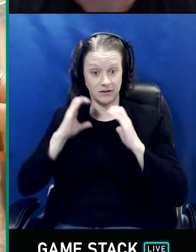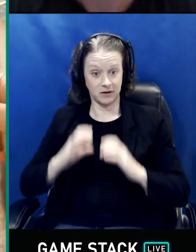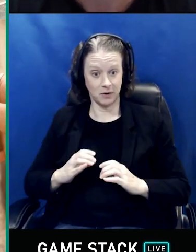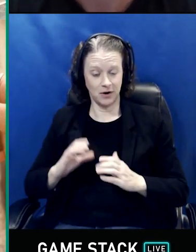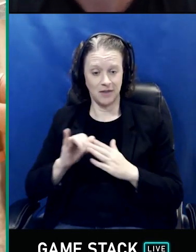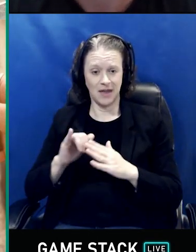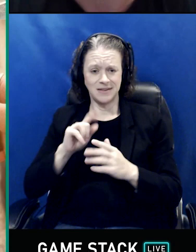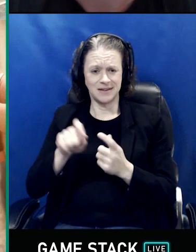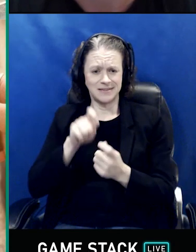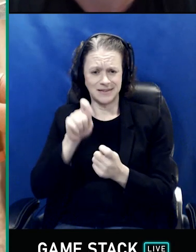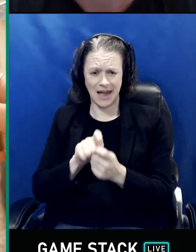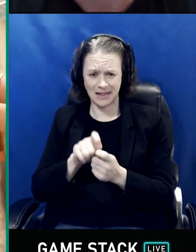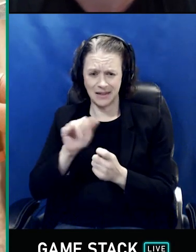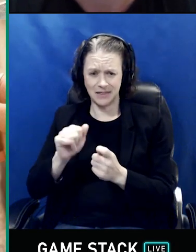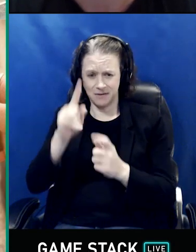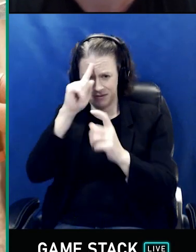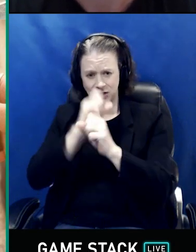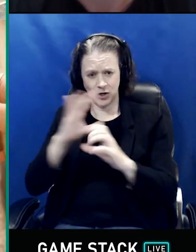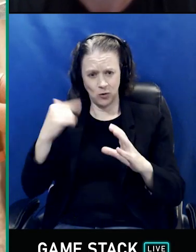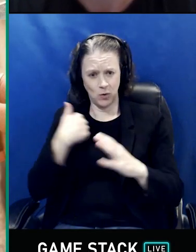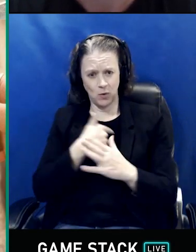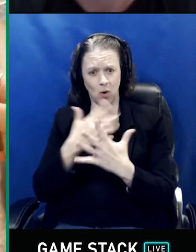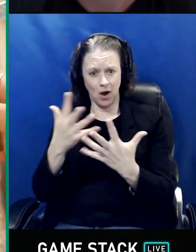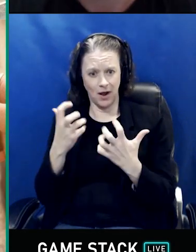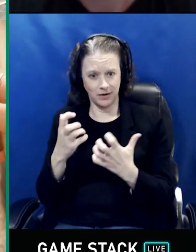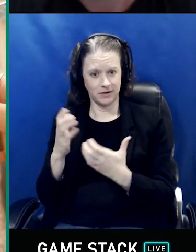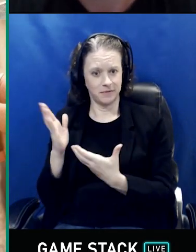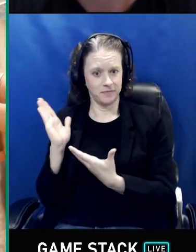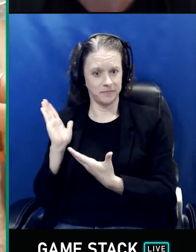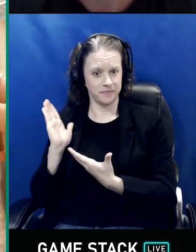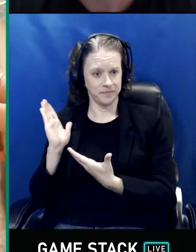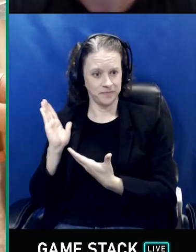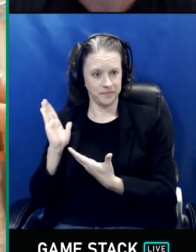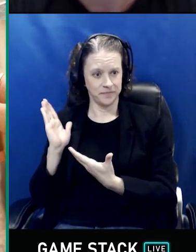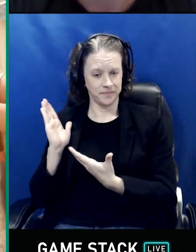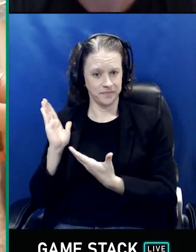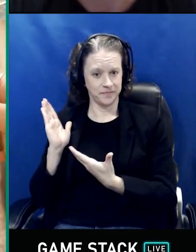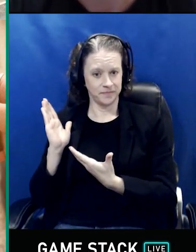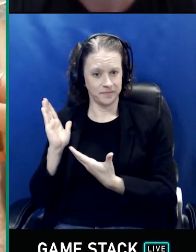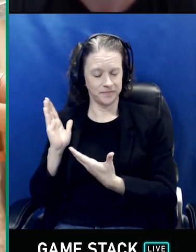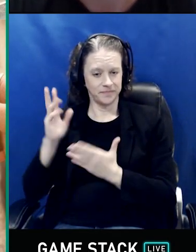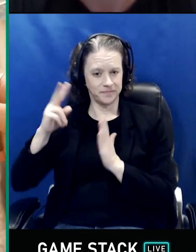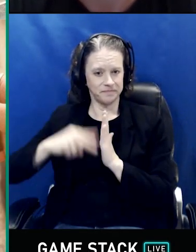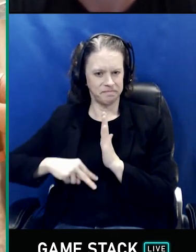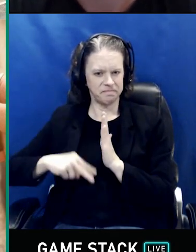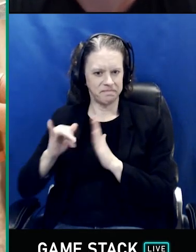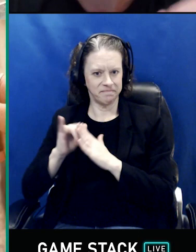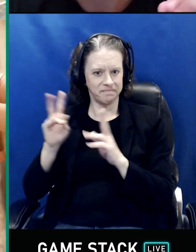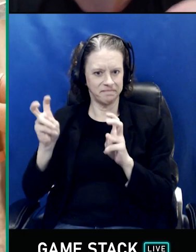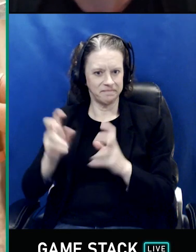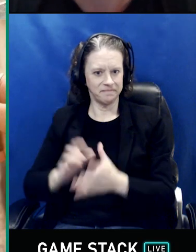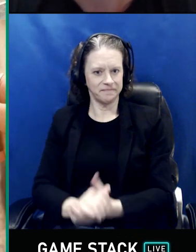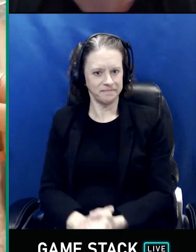"On screen controls for certain games is a great new feature! Feels less like I'm staring at a really small TV,